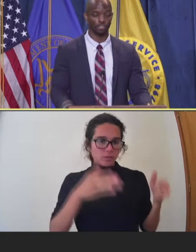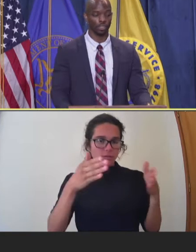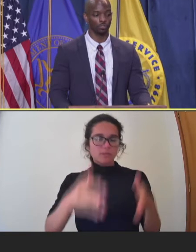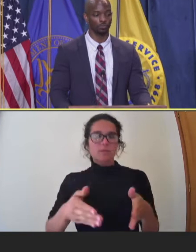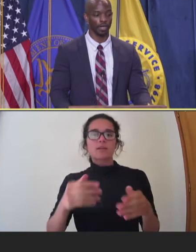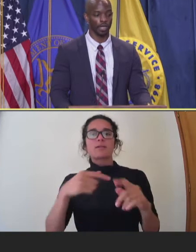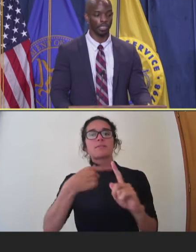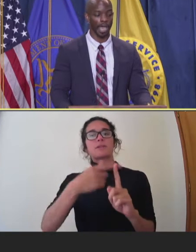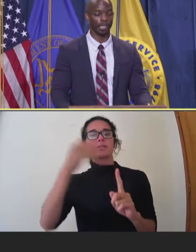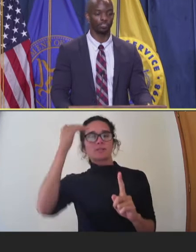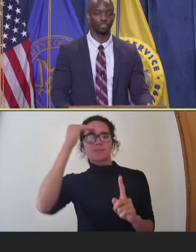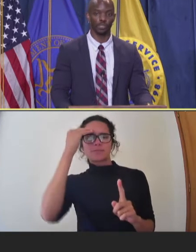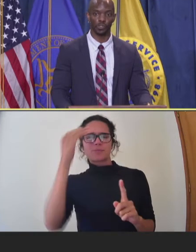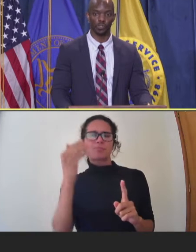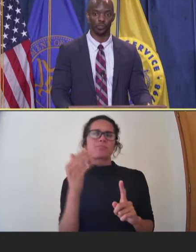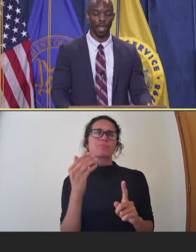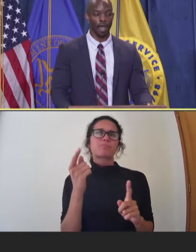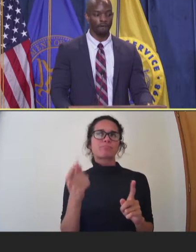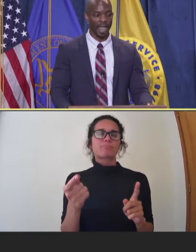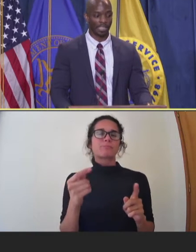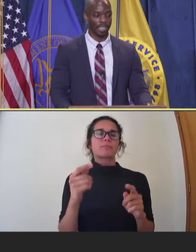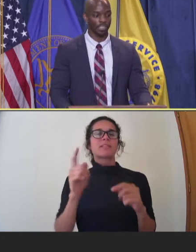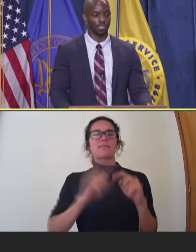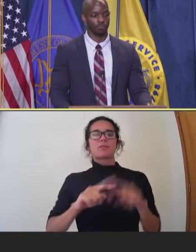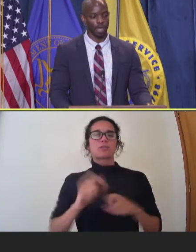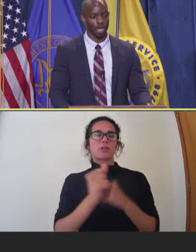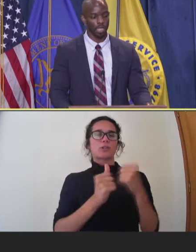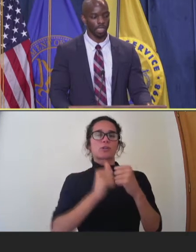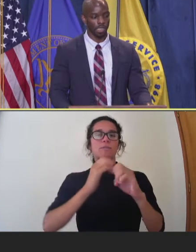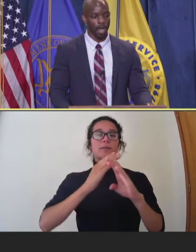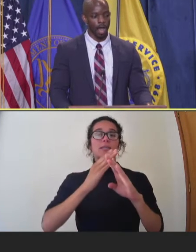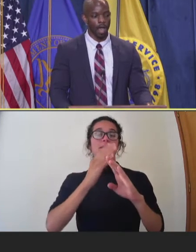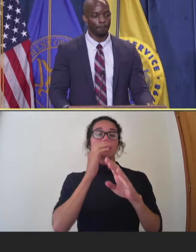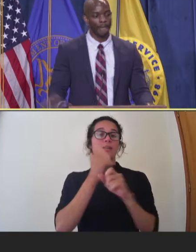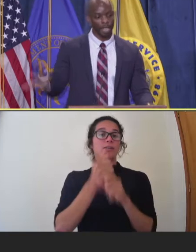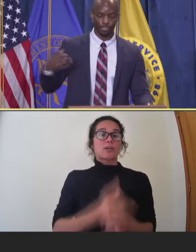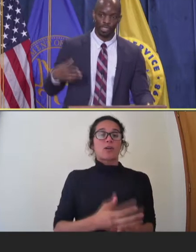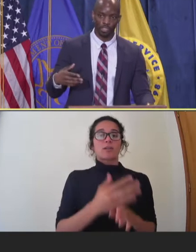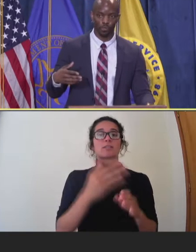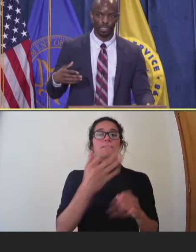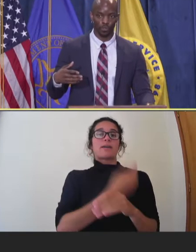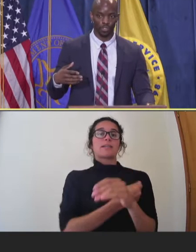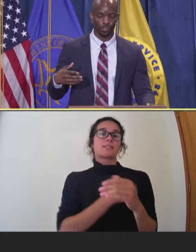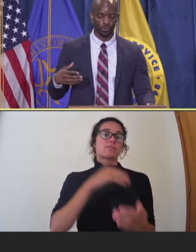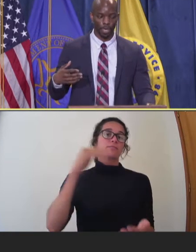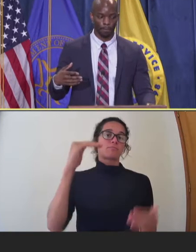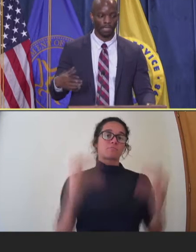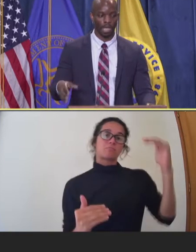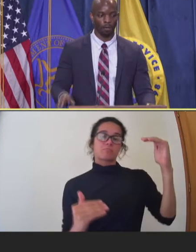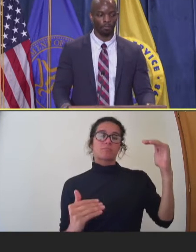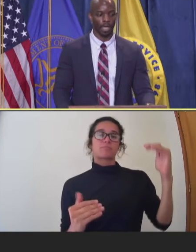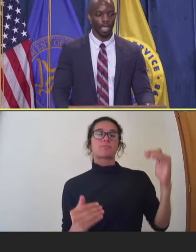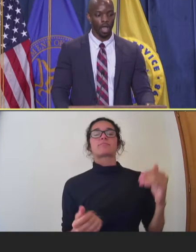structural barriers that contribute to vaccination disparities. Back during the 2022 mpox outbreak,